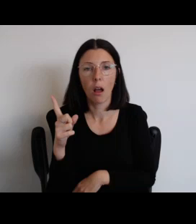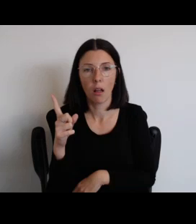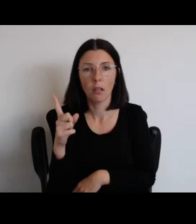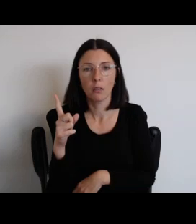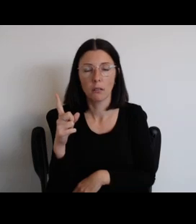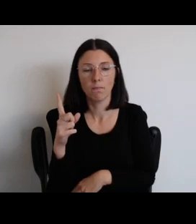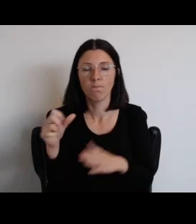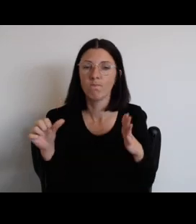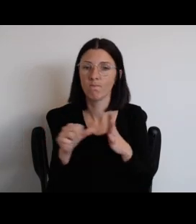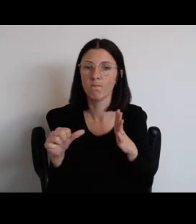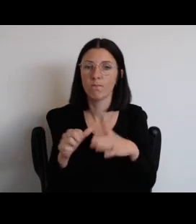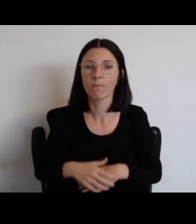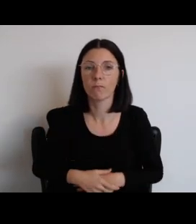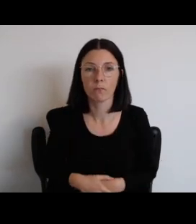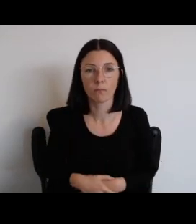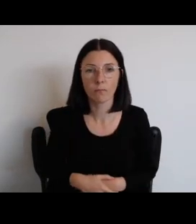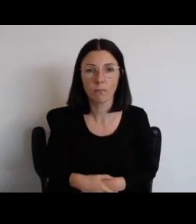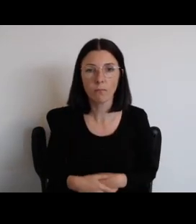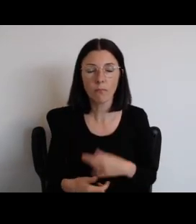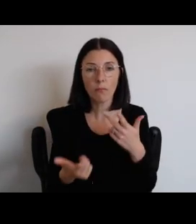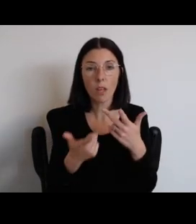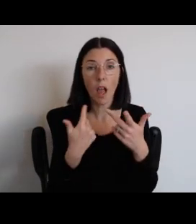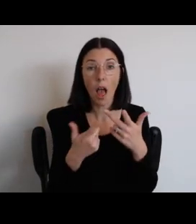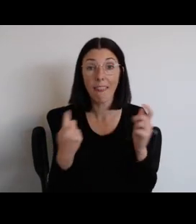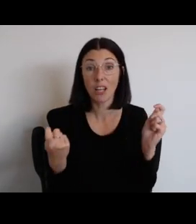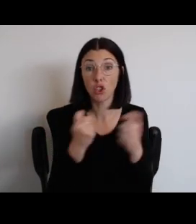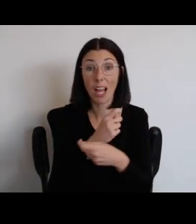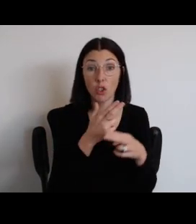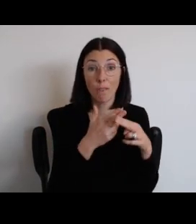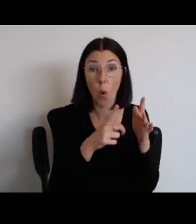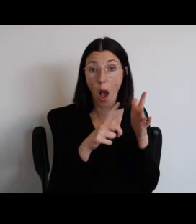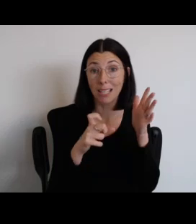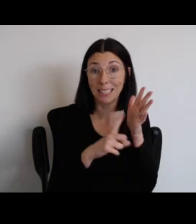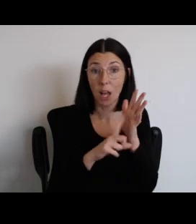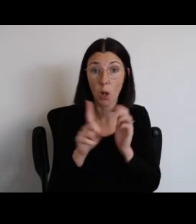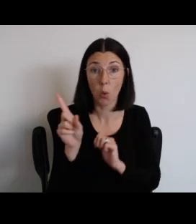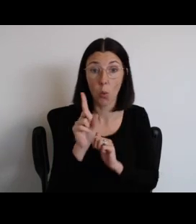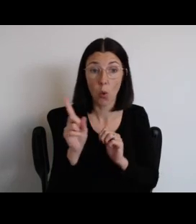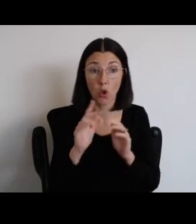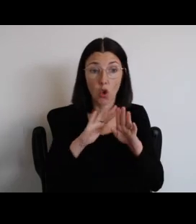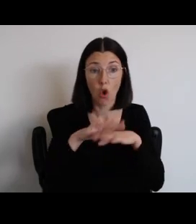for independent children's lawyers is around the Hague convention proceedings for those of